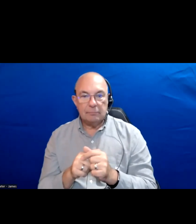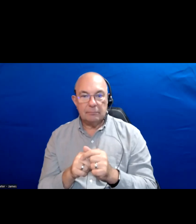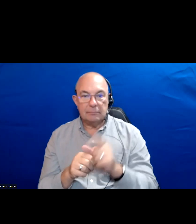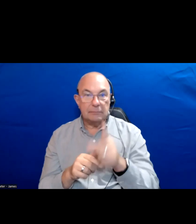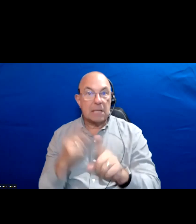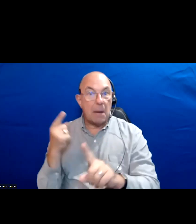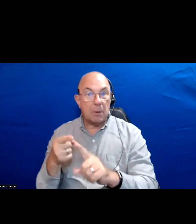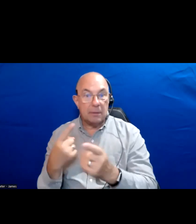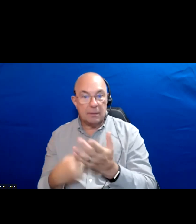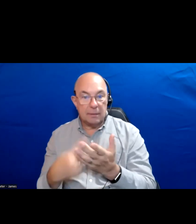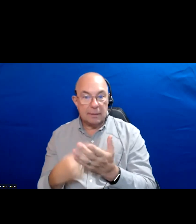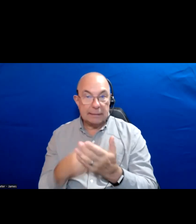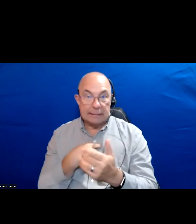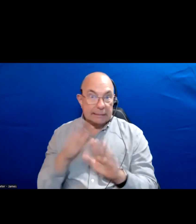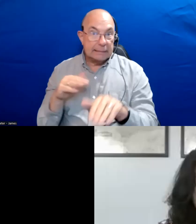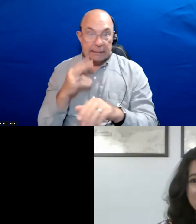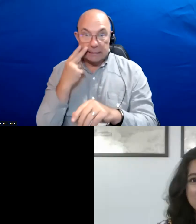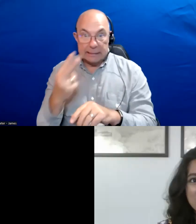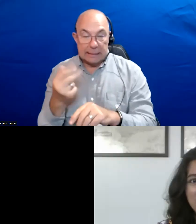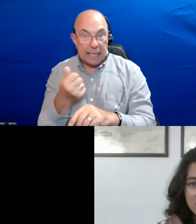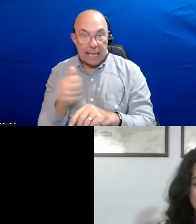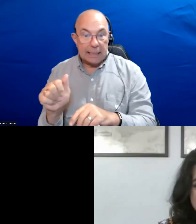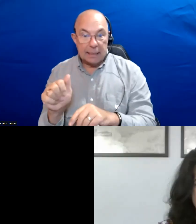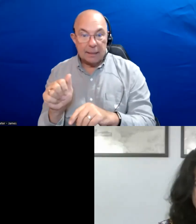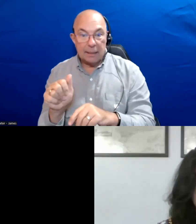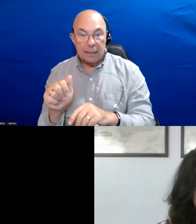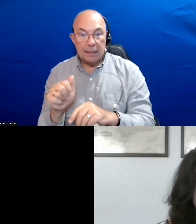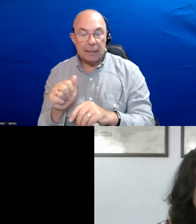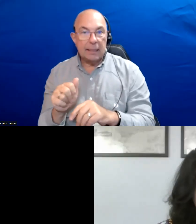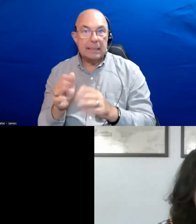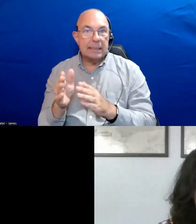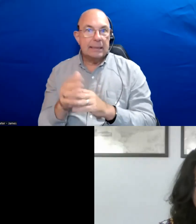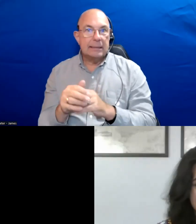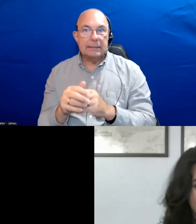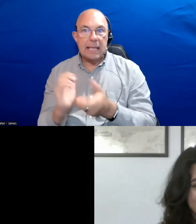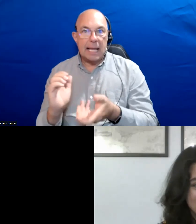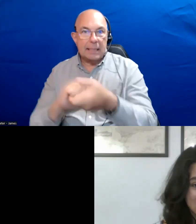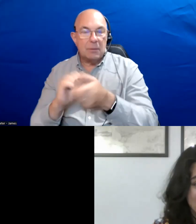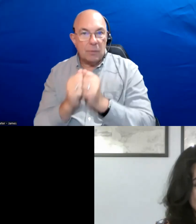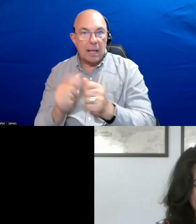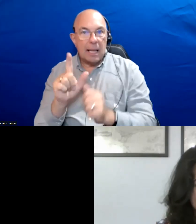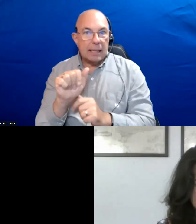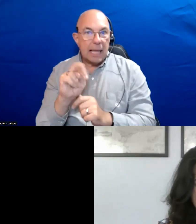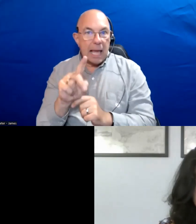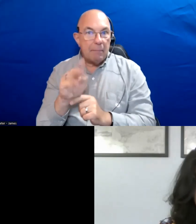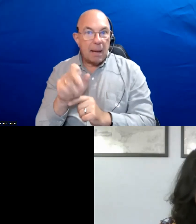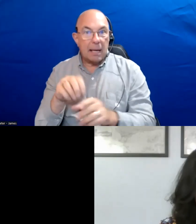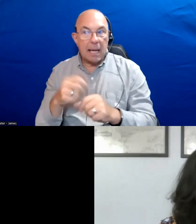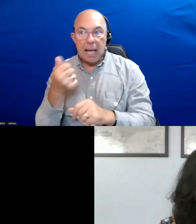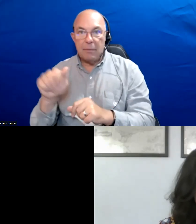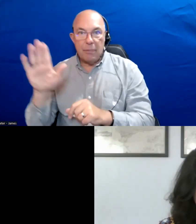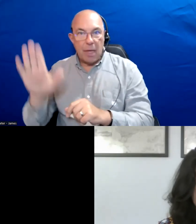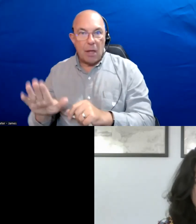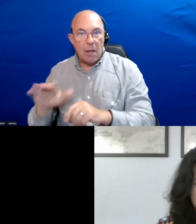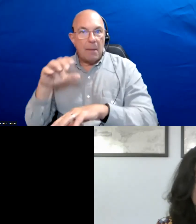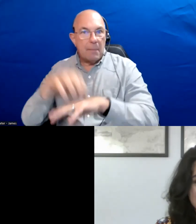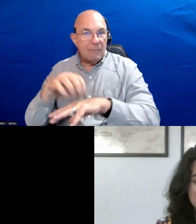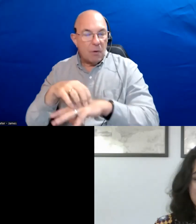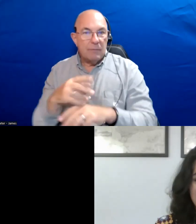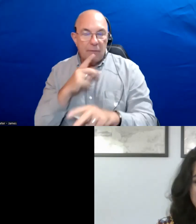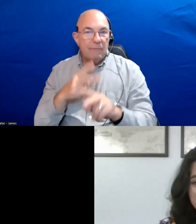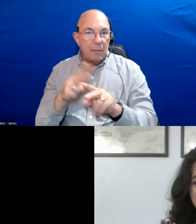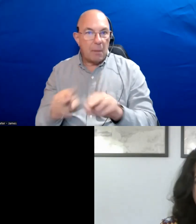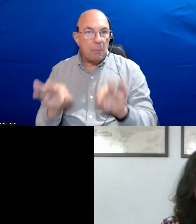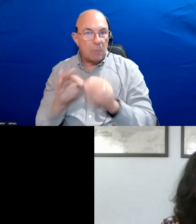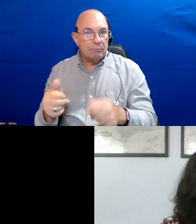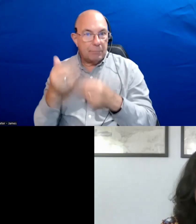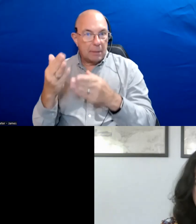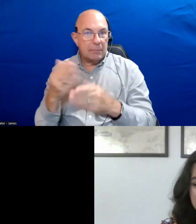I have not actually seen any like interesting engagement with land back in any of the candidate